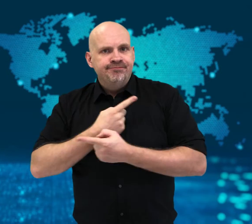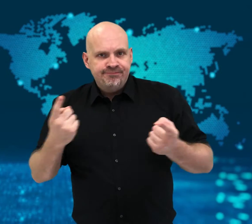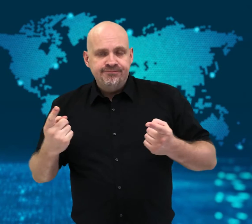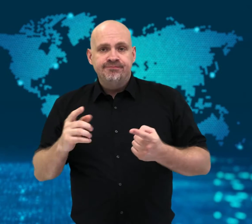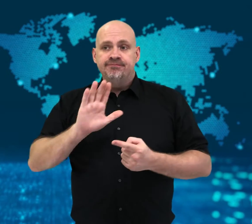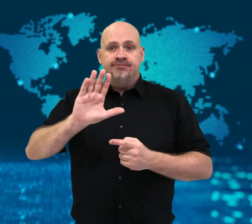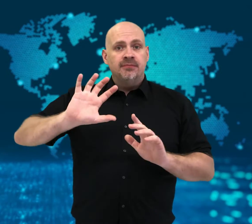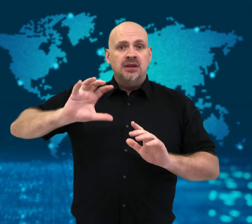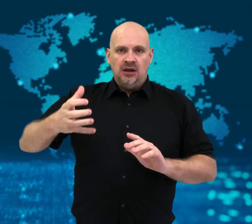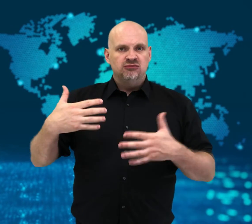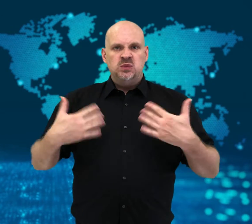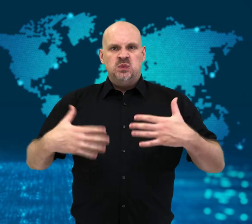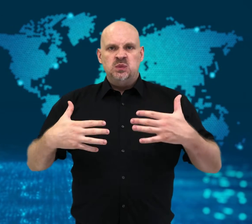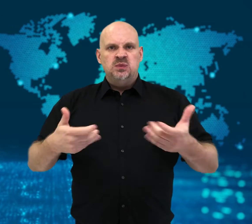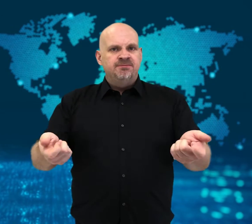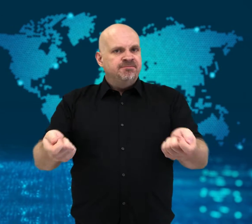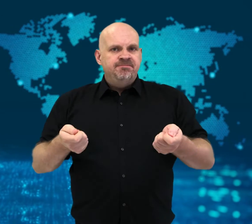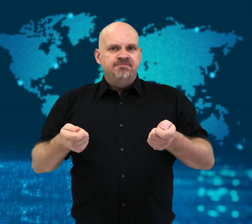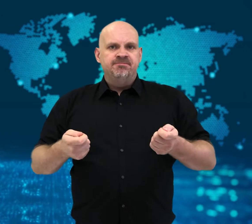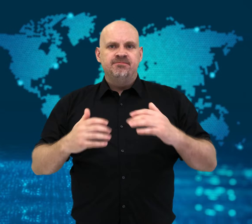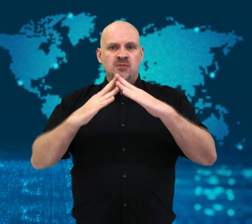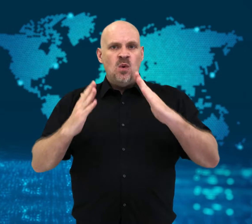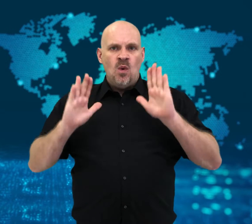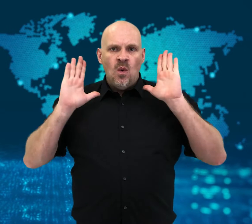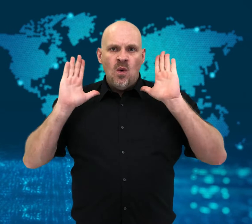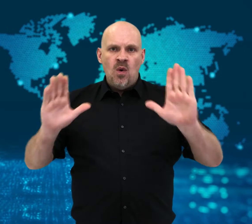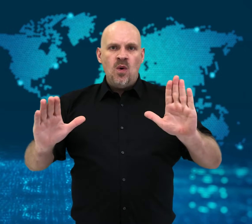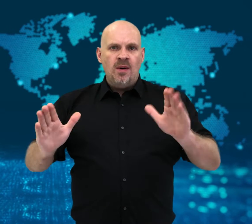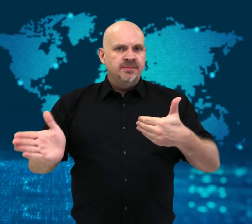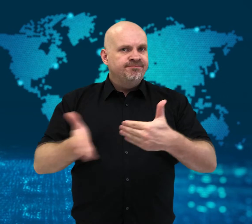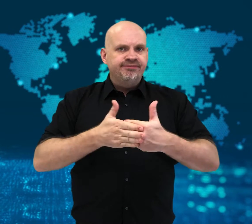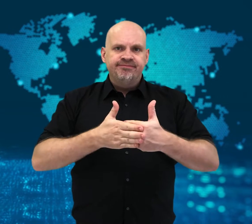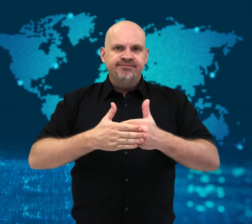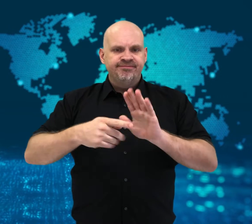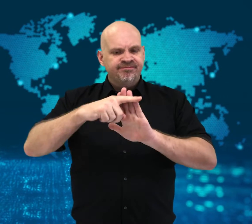have announced strict lockdowns.